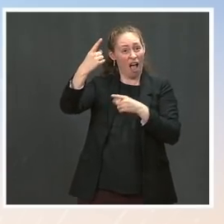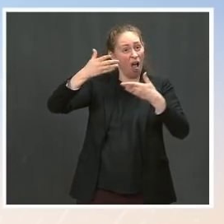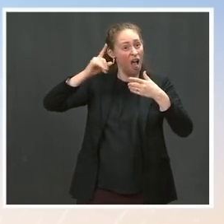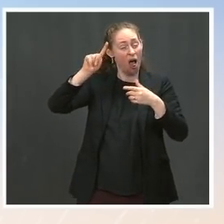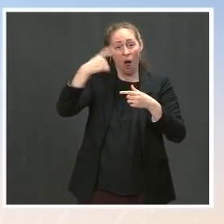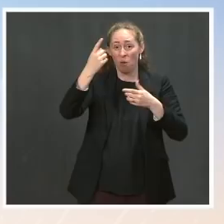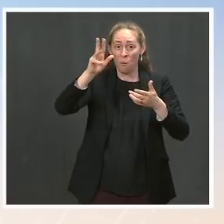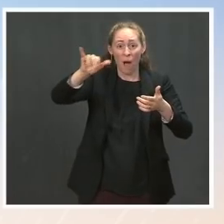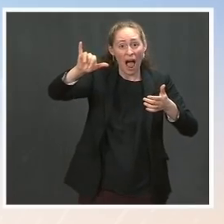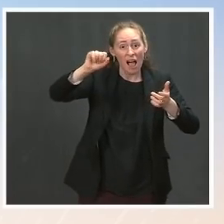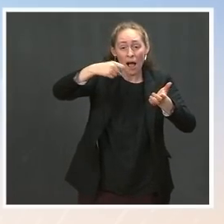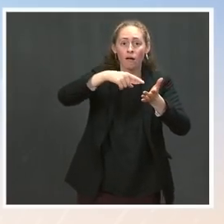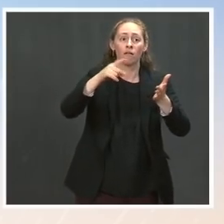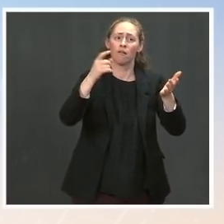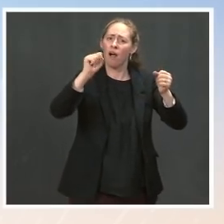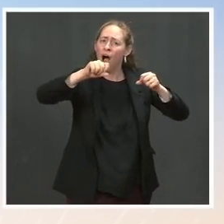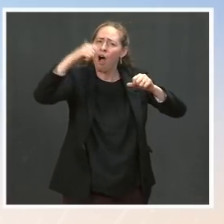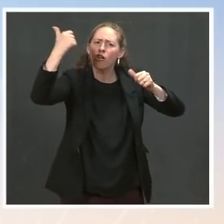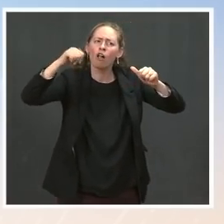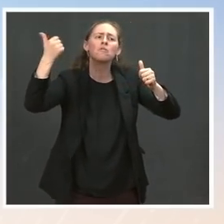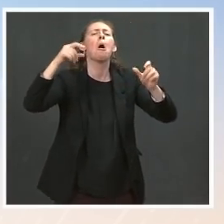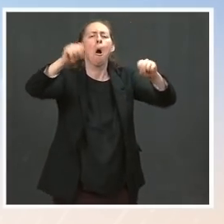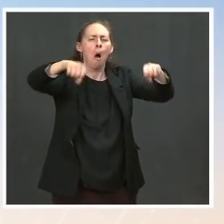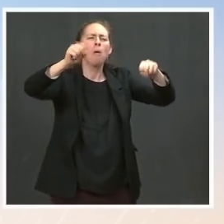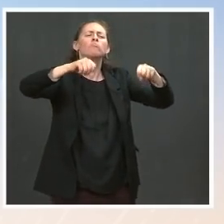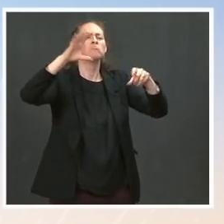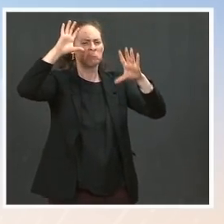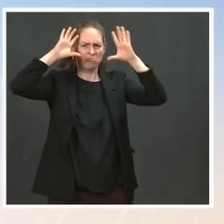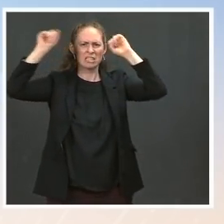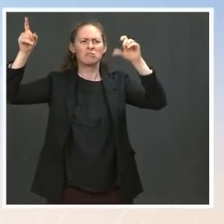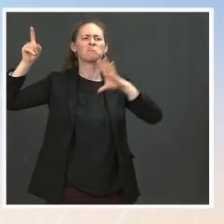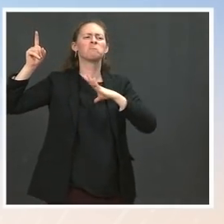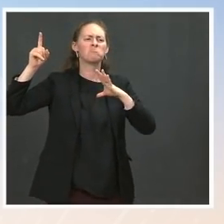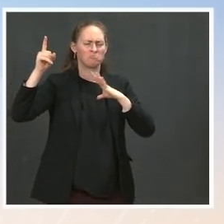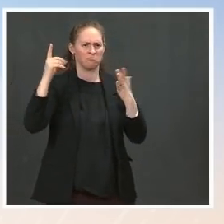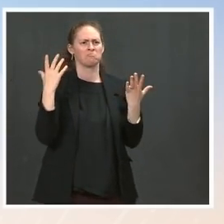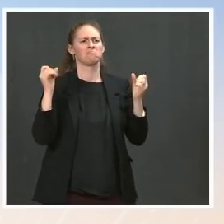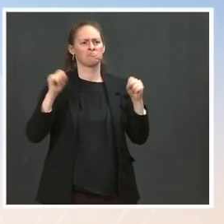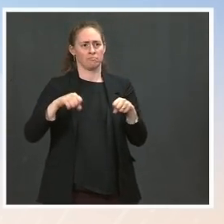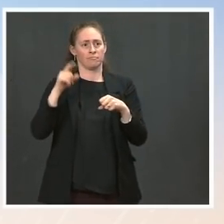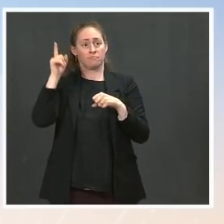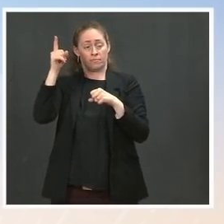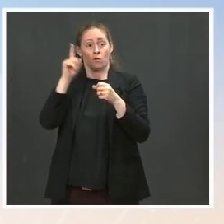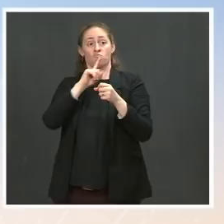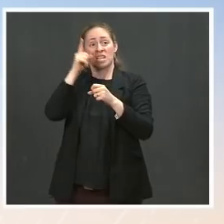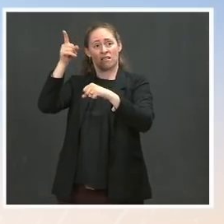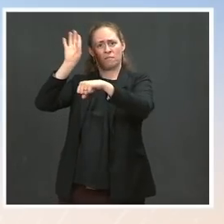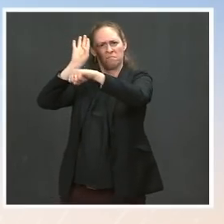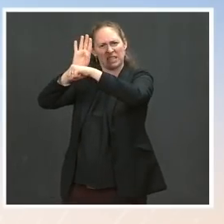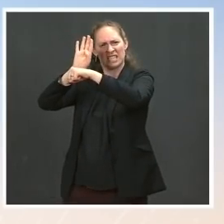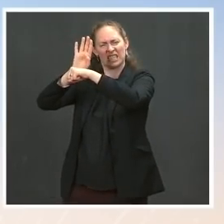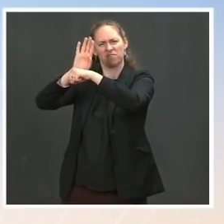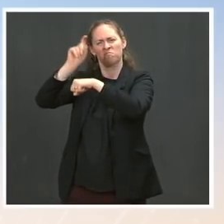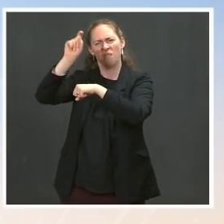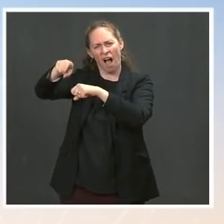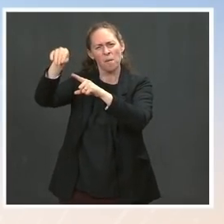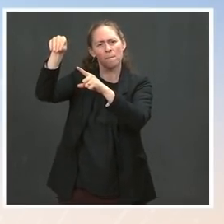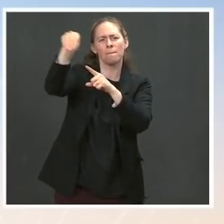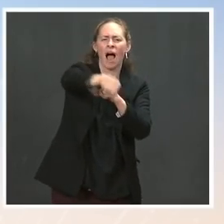But I will say that raising -- having corporations pay more, pay their fair share; raising the rate to a rate